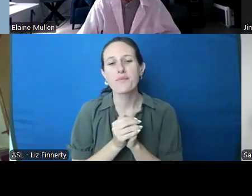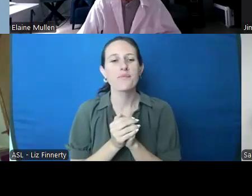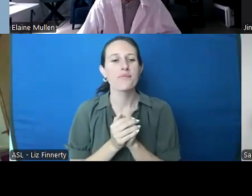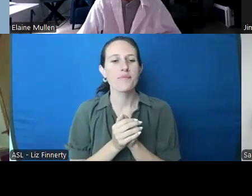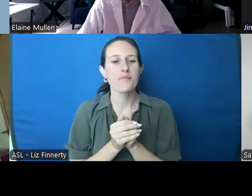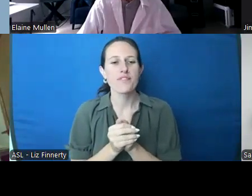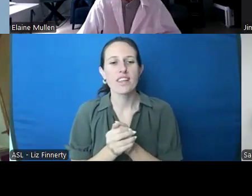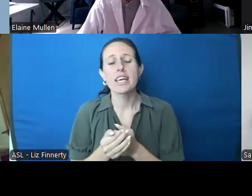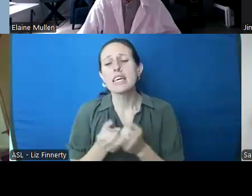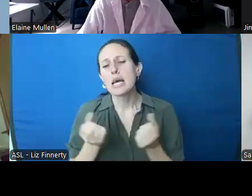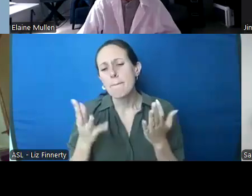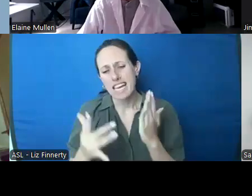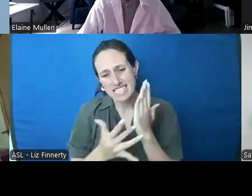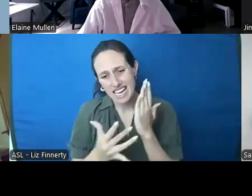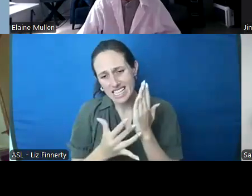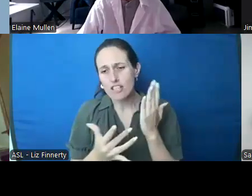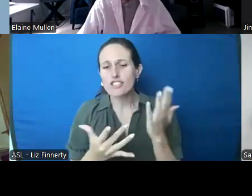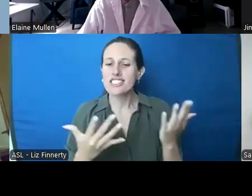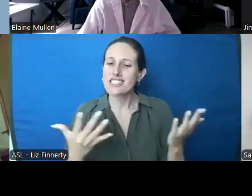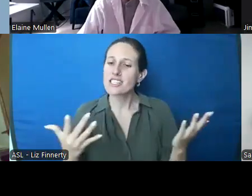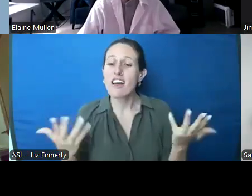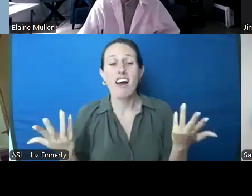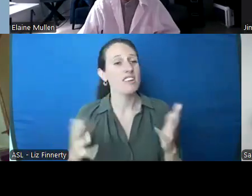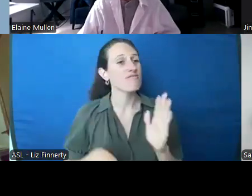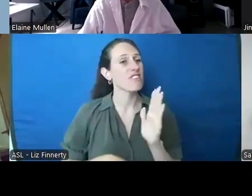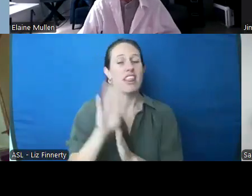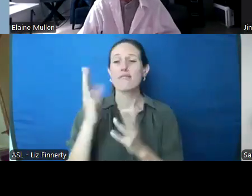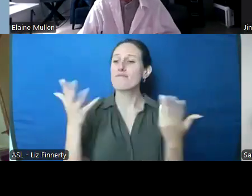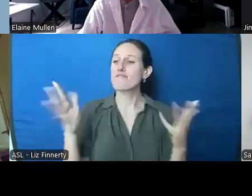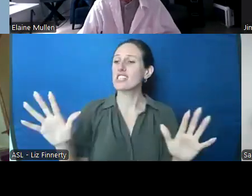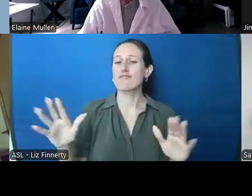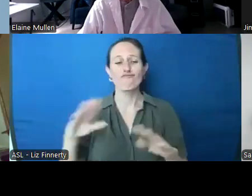reliable, not necessarily fully developed yet and you have to be careful with all this stuff. For